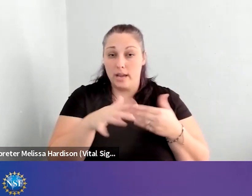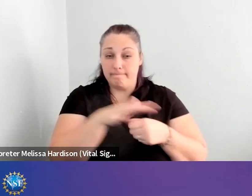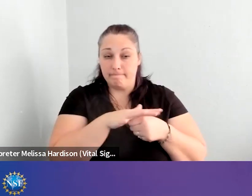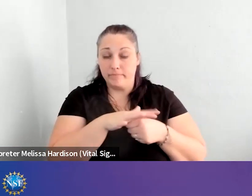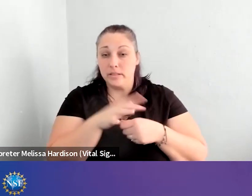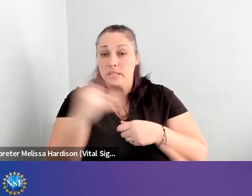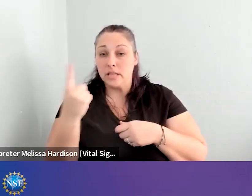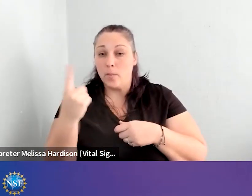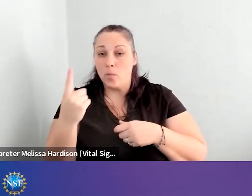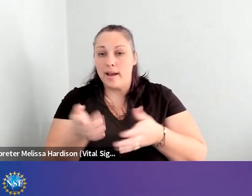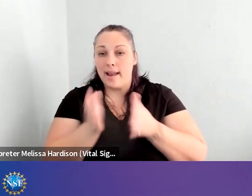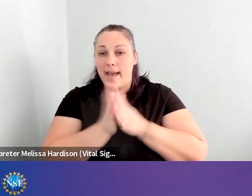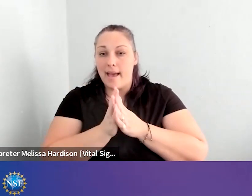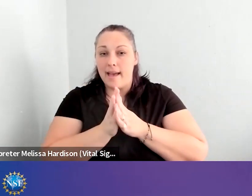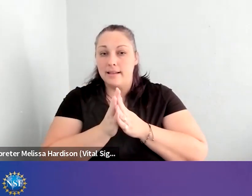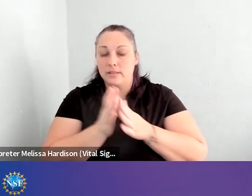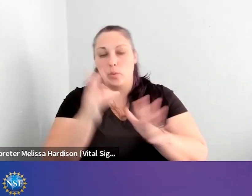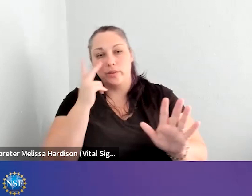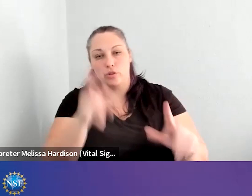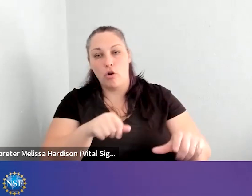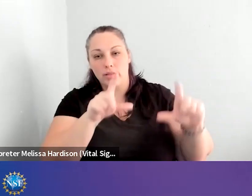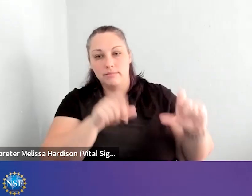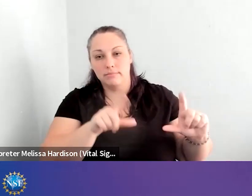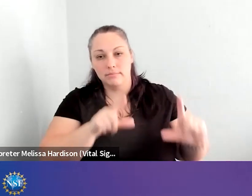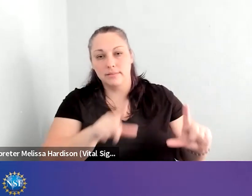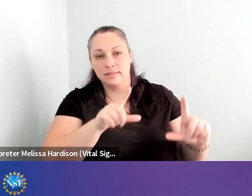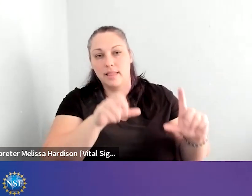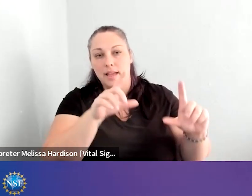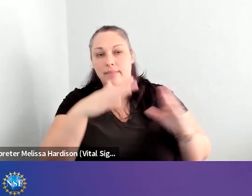so what we saw on the slides that at the top, when you were talking